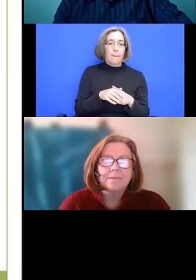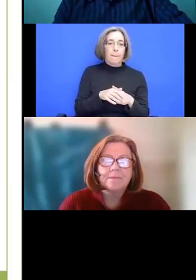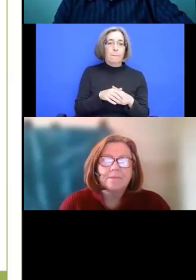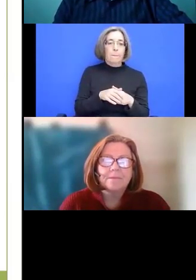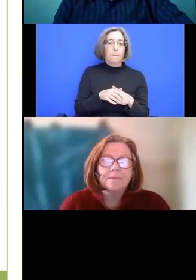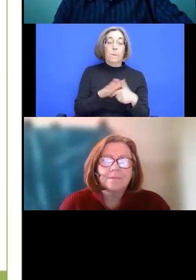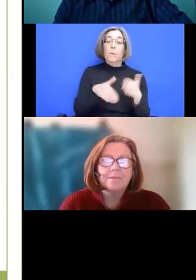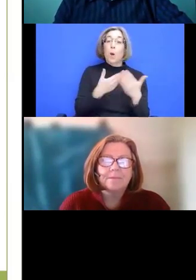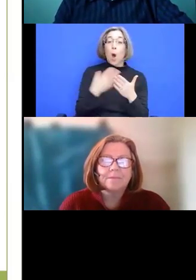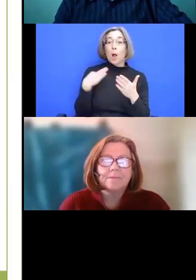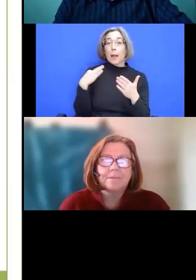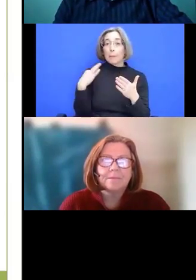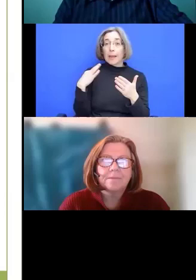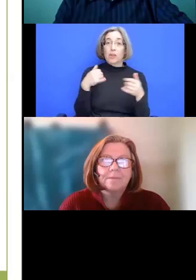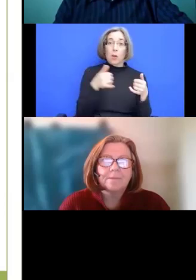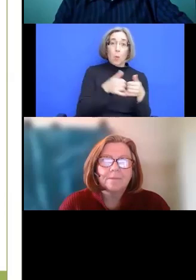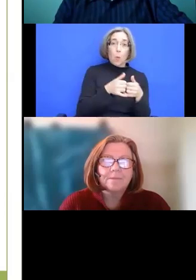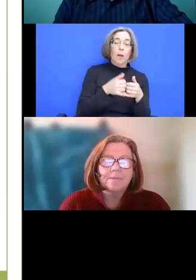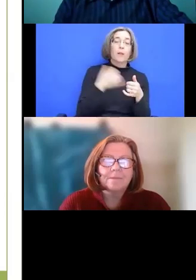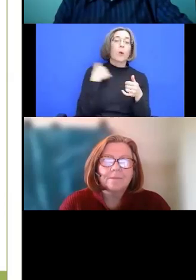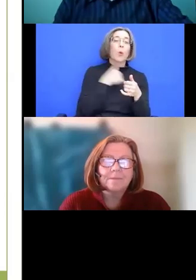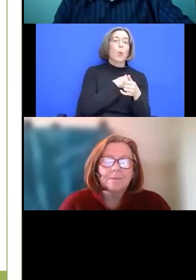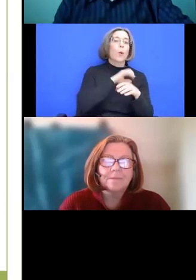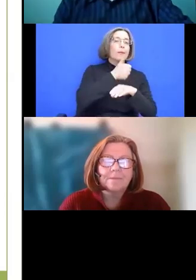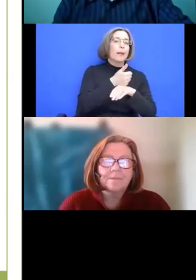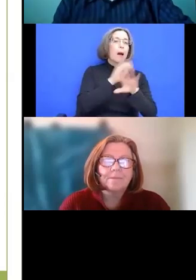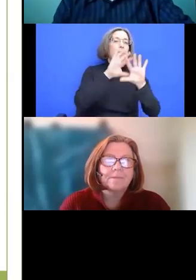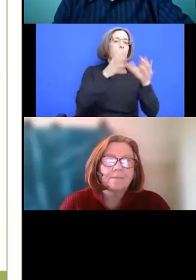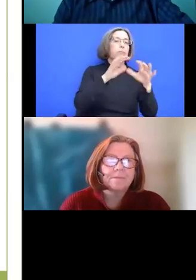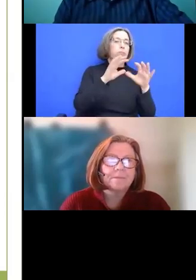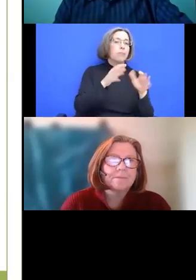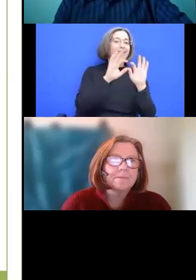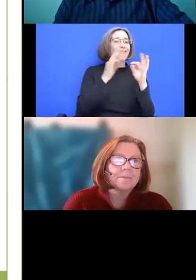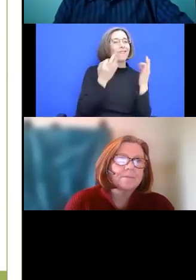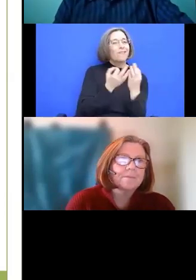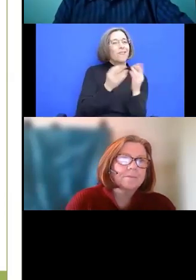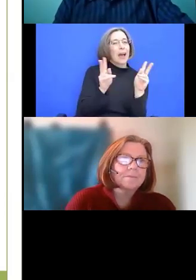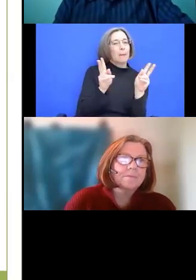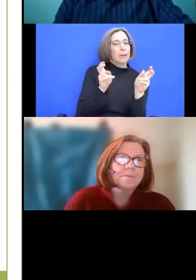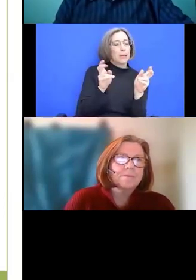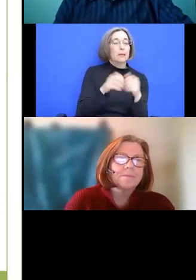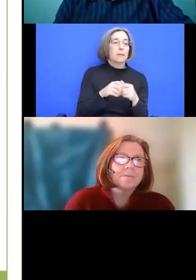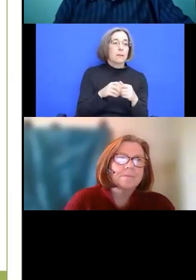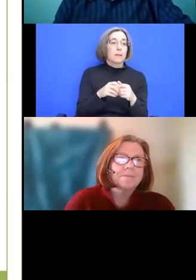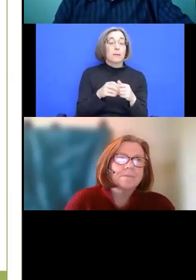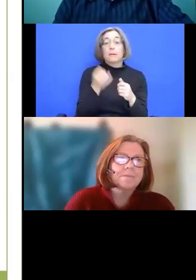and awards into families. So if you have a 5 year award, it's going to go through each year